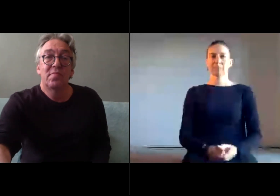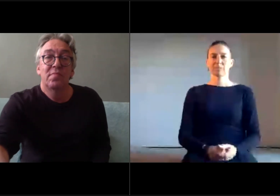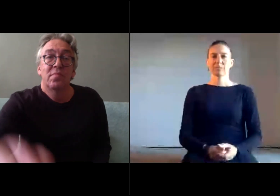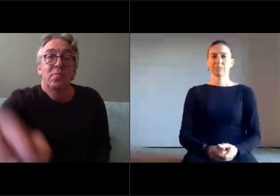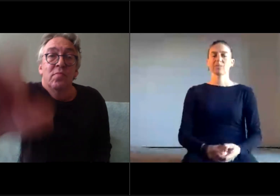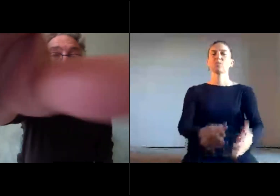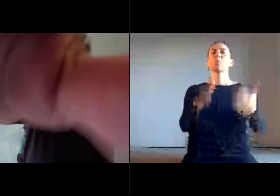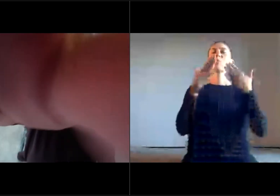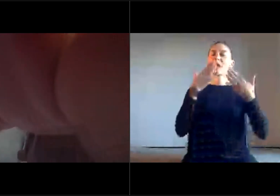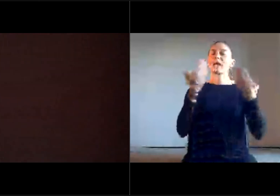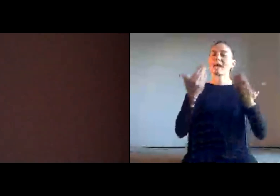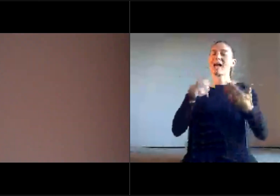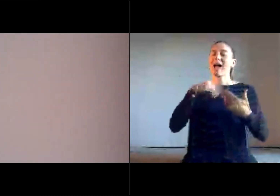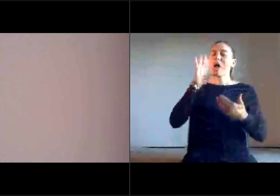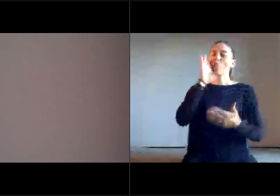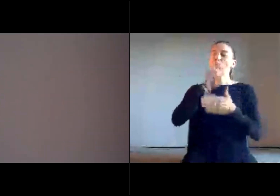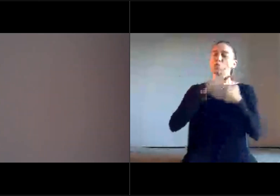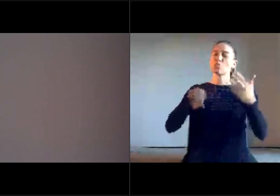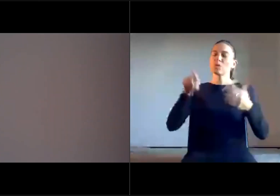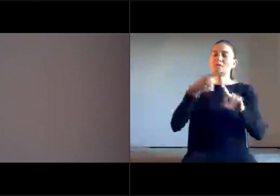from the Czech National Council.